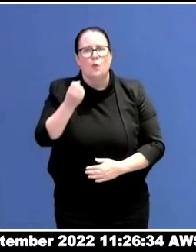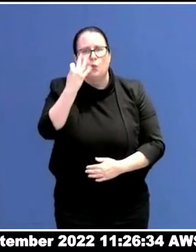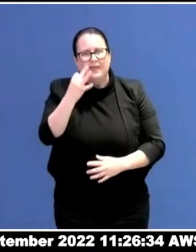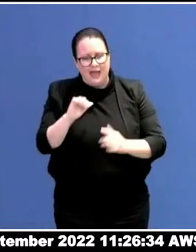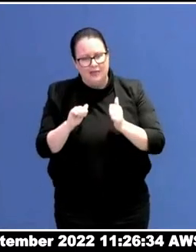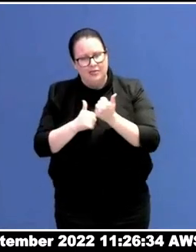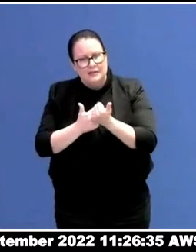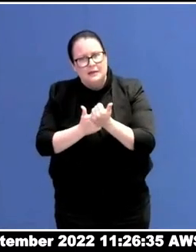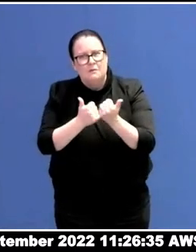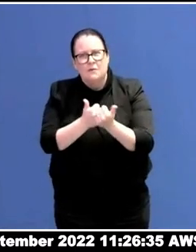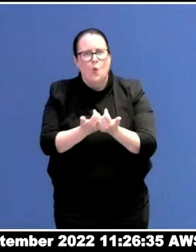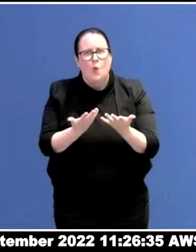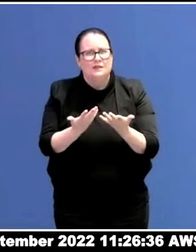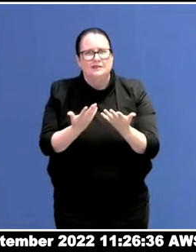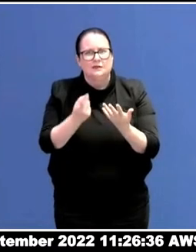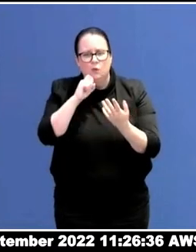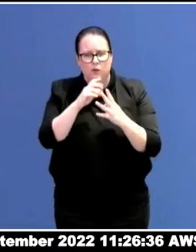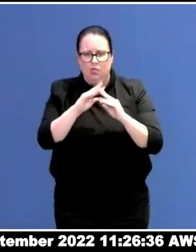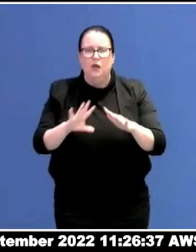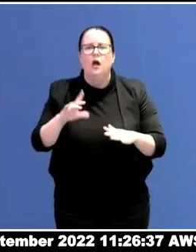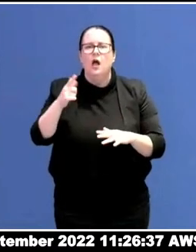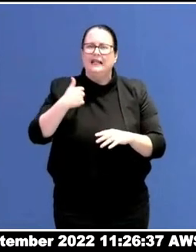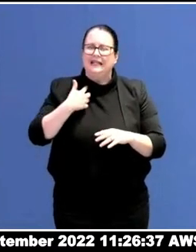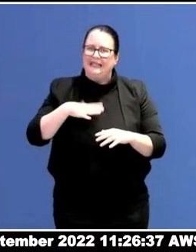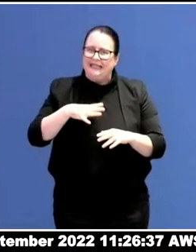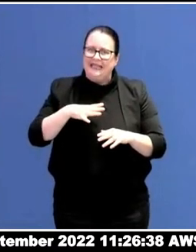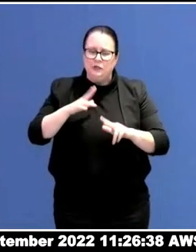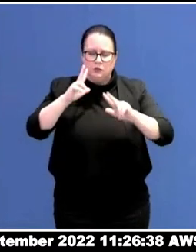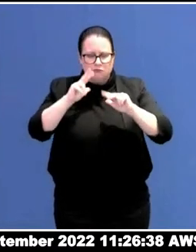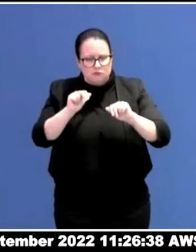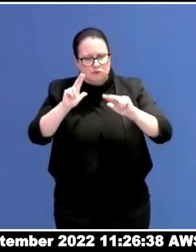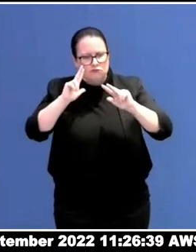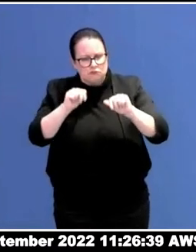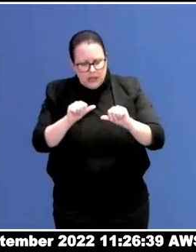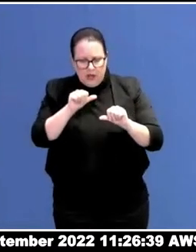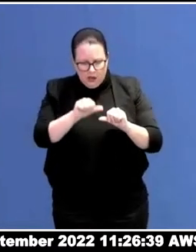expertly worked through in a methodical, caring, loving way so you can disable the